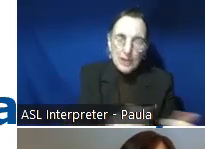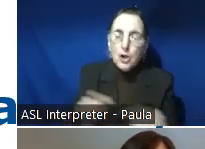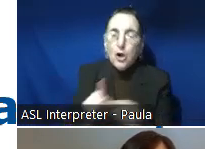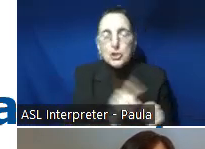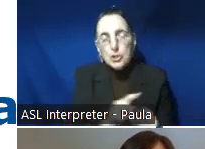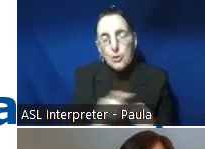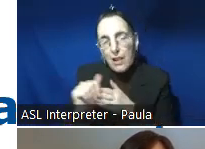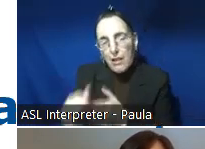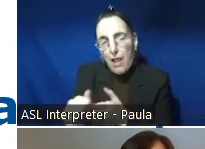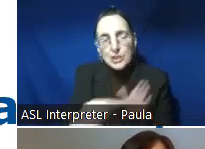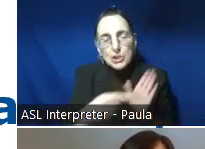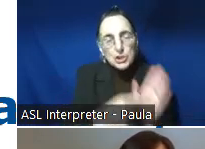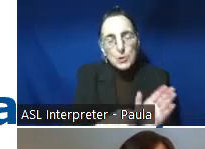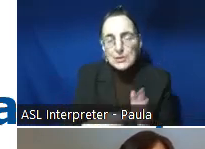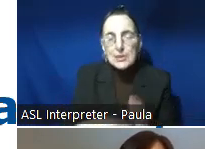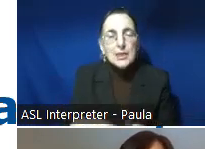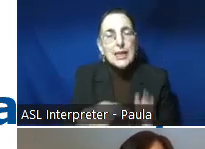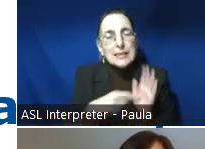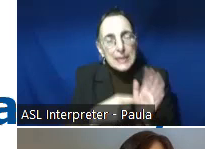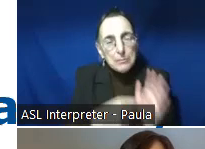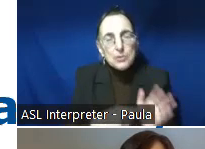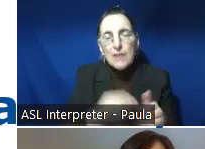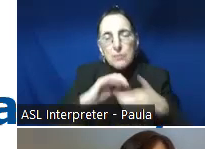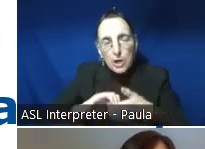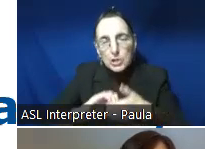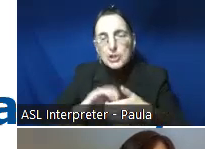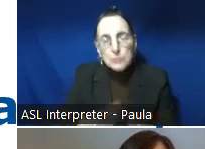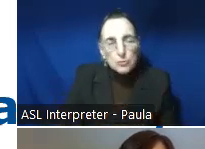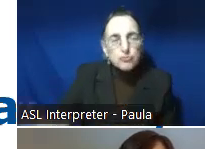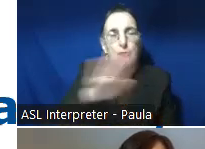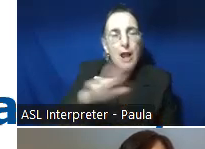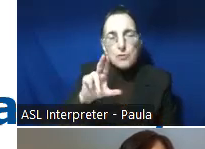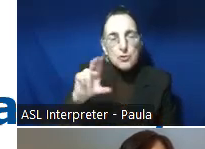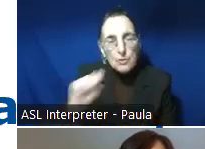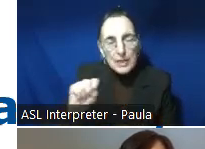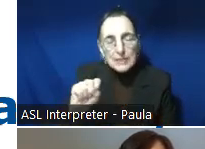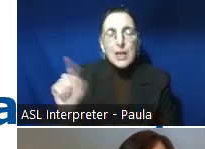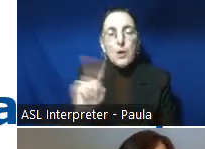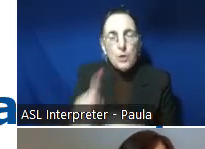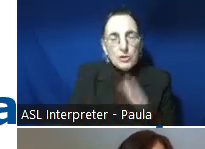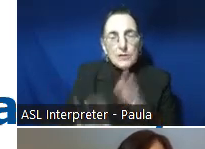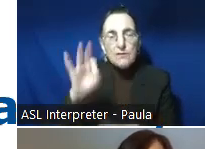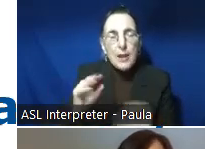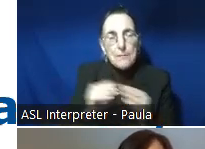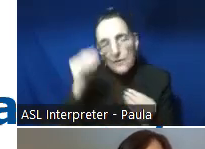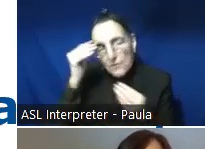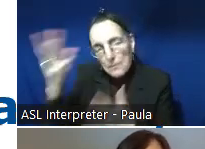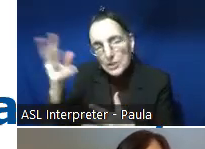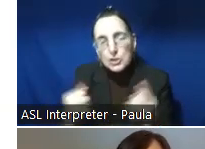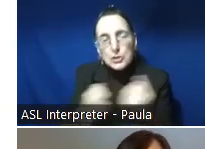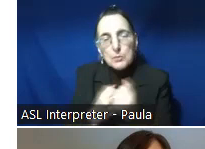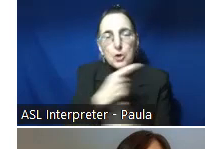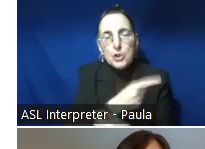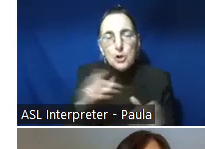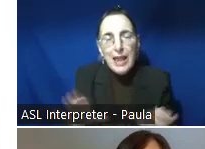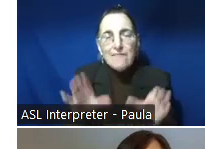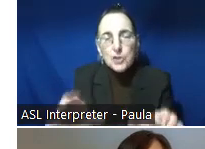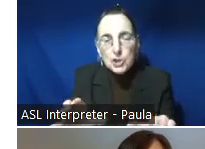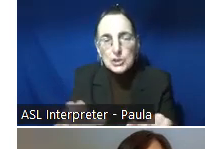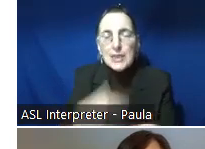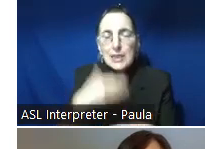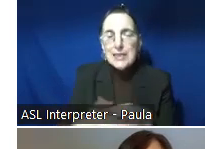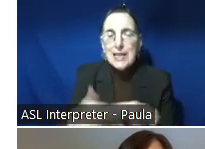across the country and where to find more information to support your efforts. Next slide.